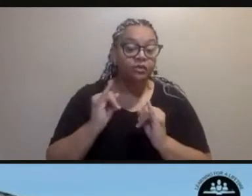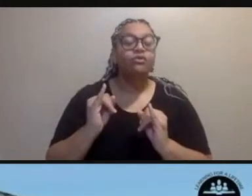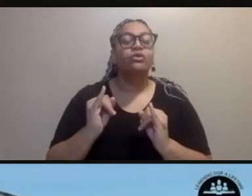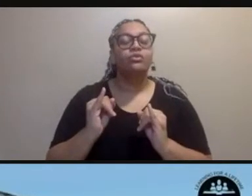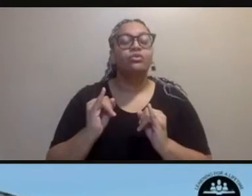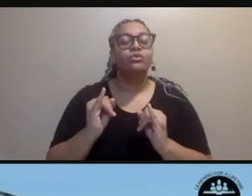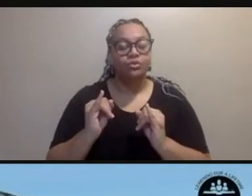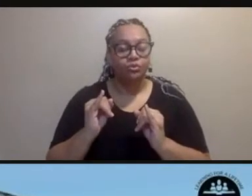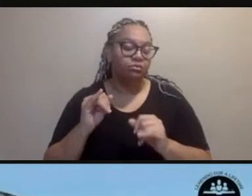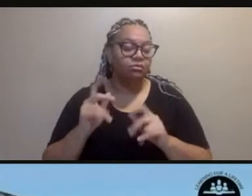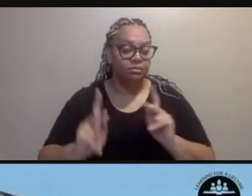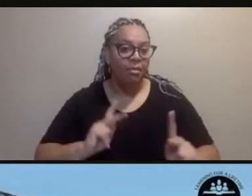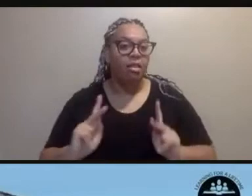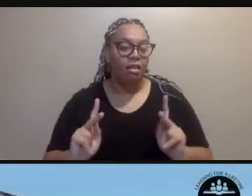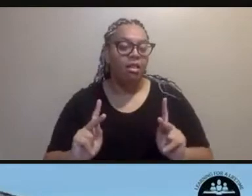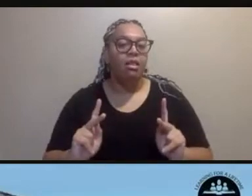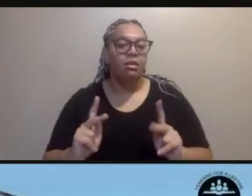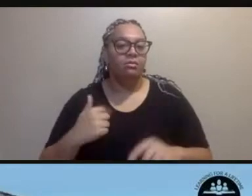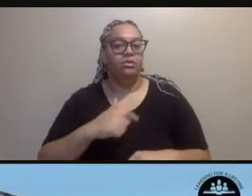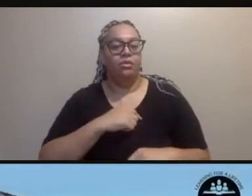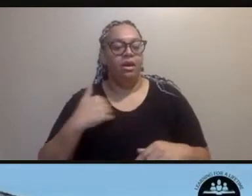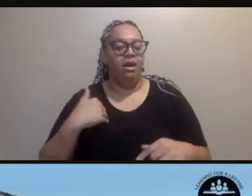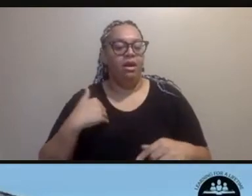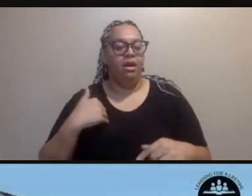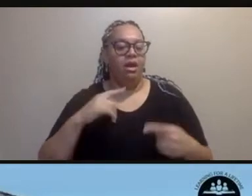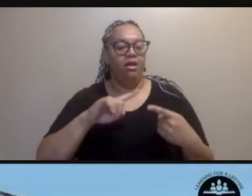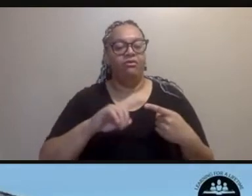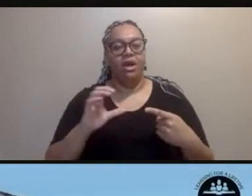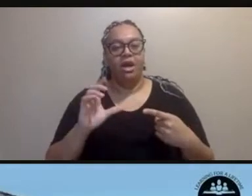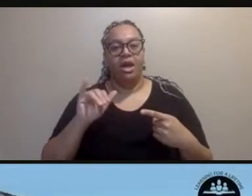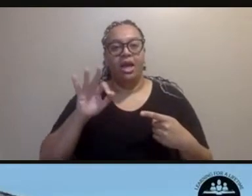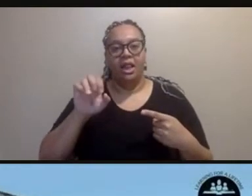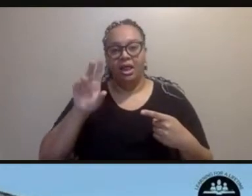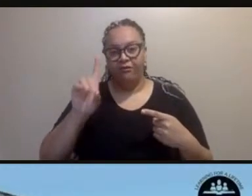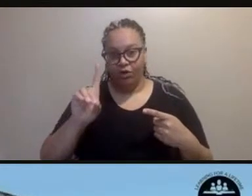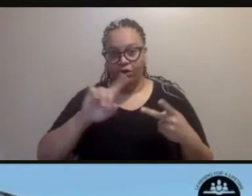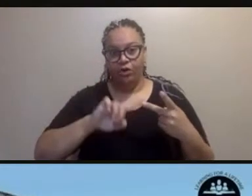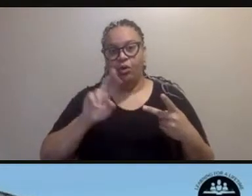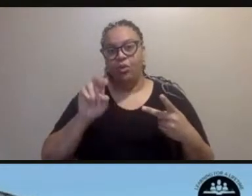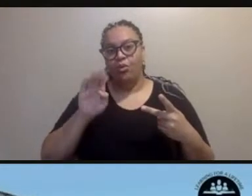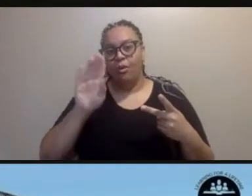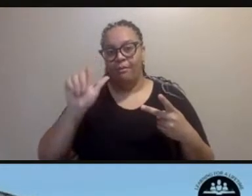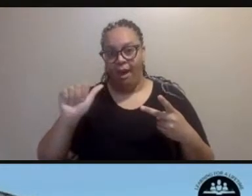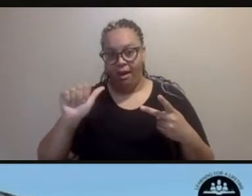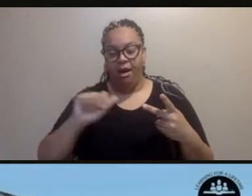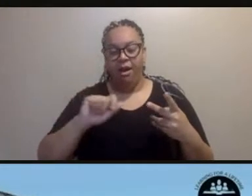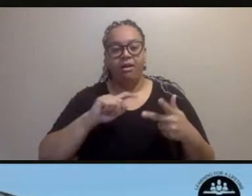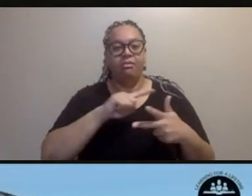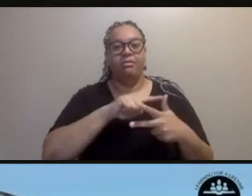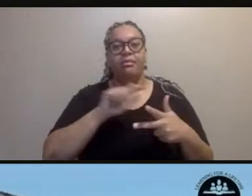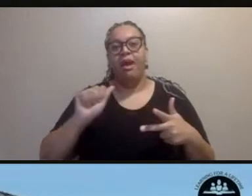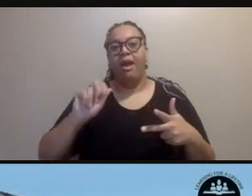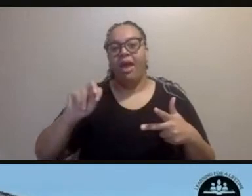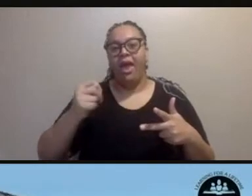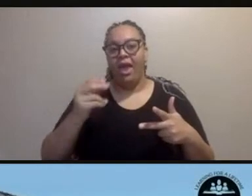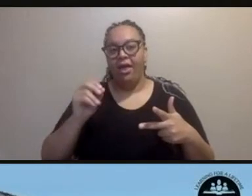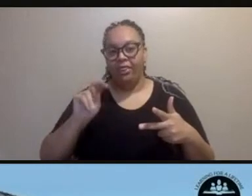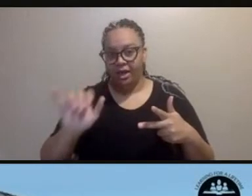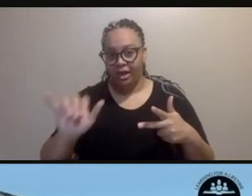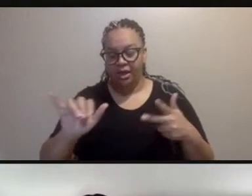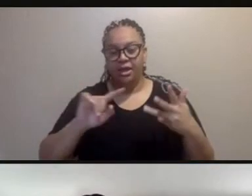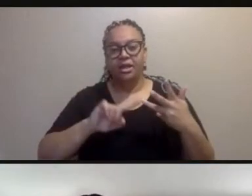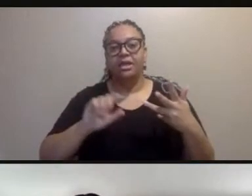SO I WANT TO WELCOME ALL OF OUR